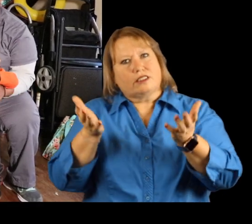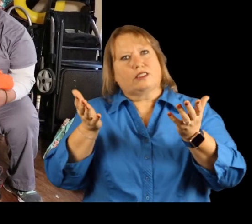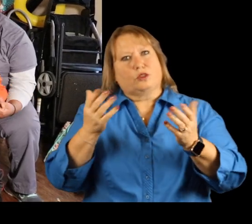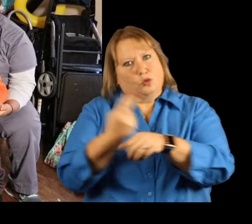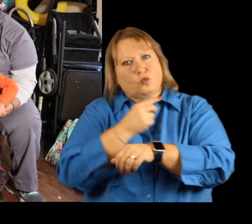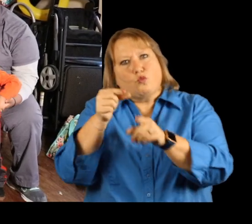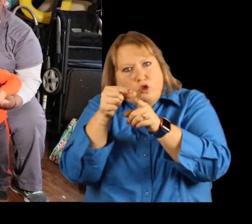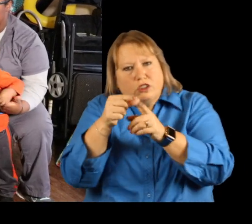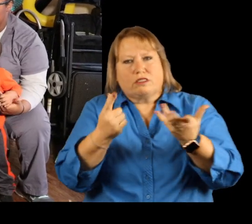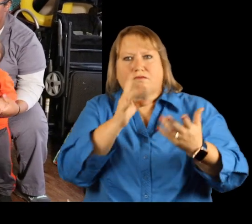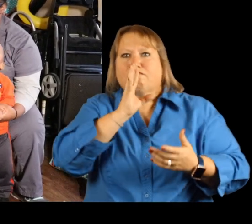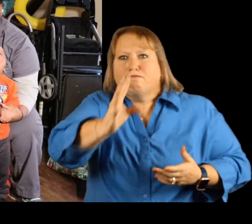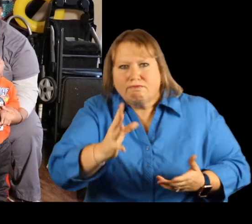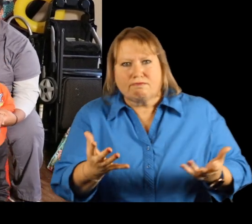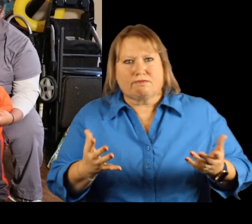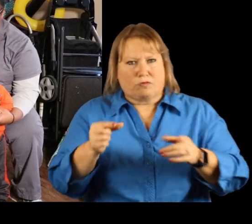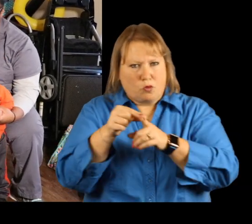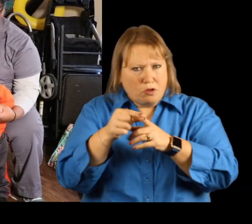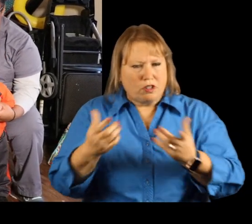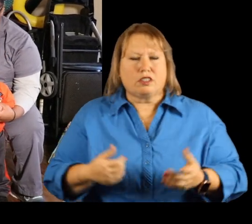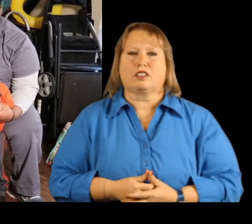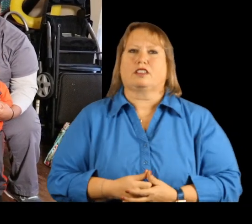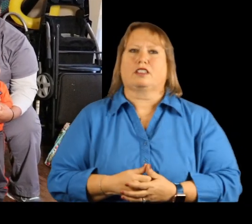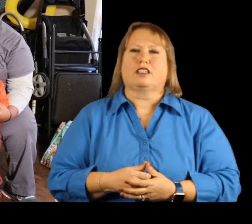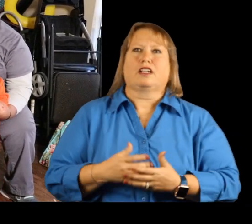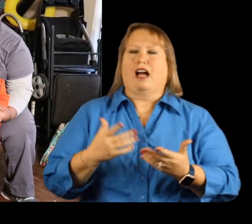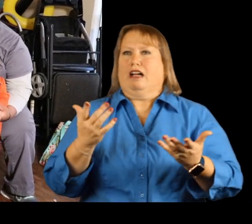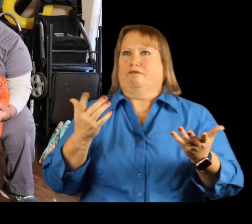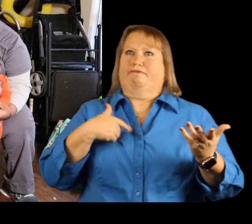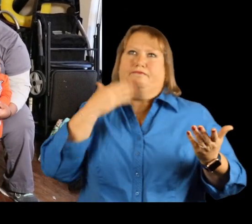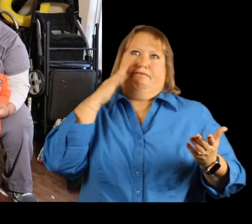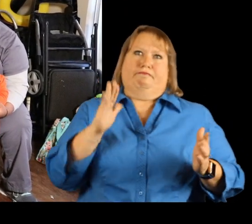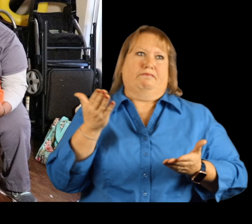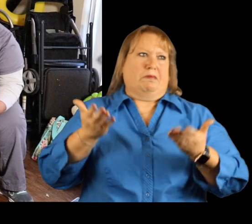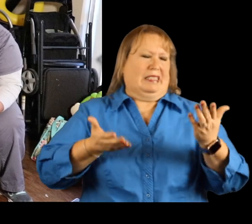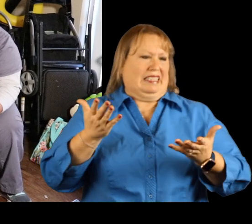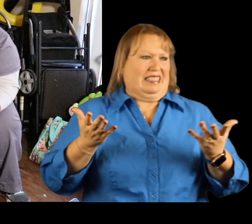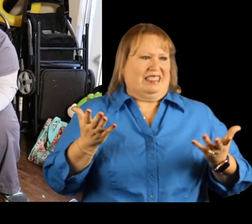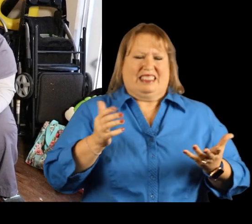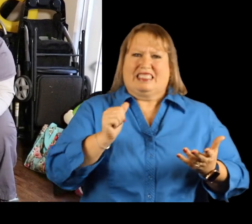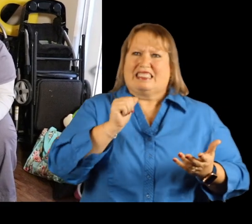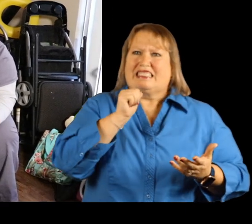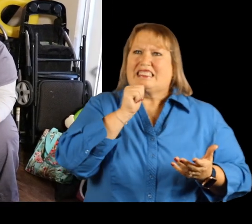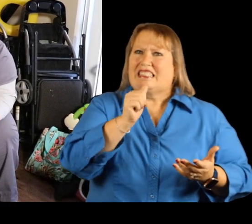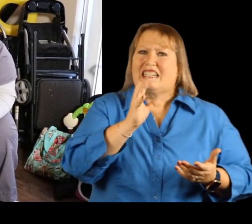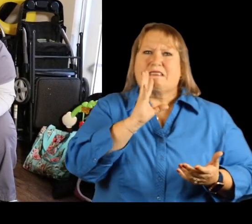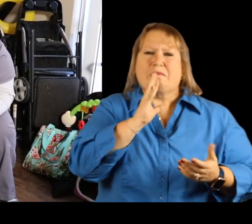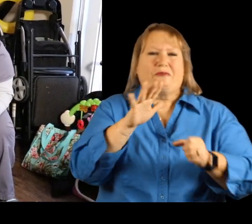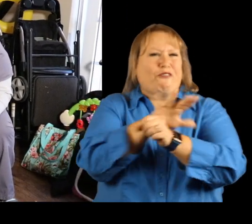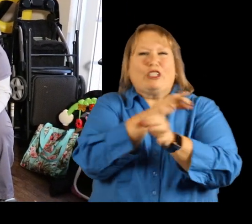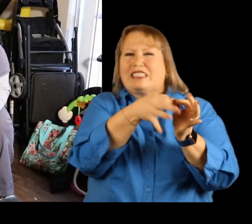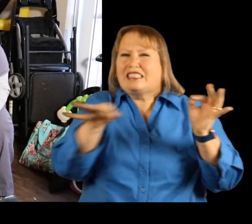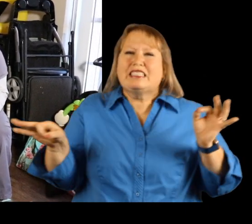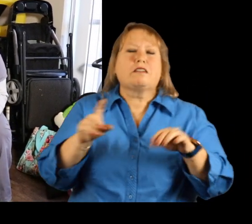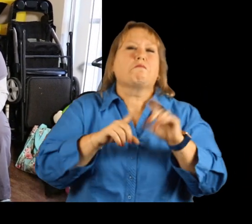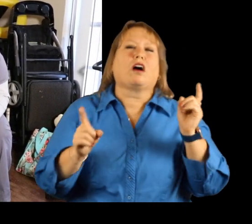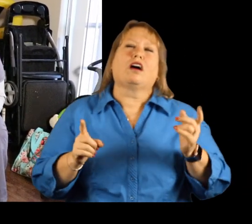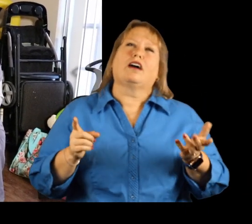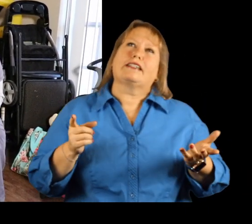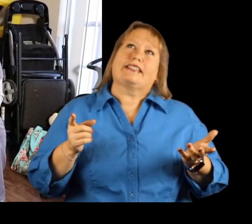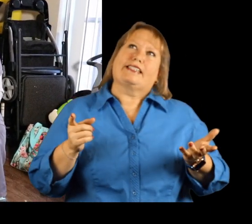to speak his words. And, um, maybe not speak in a full sentence but at least just